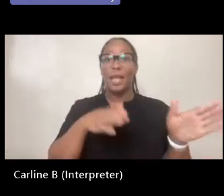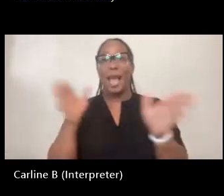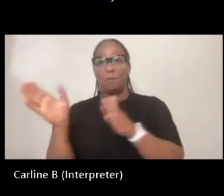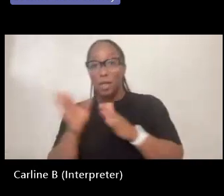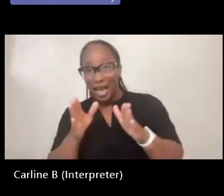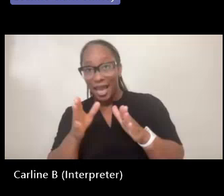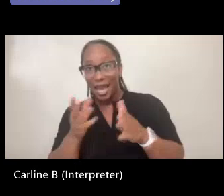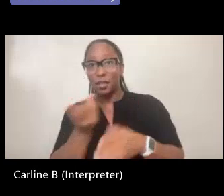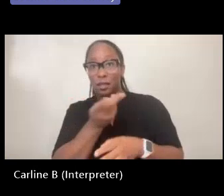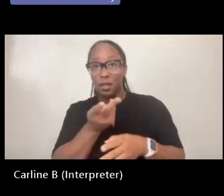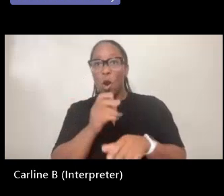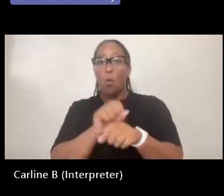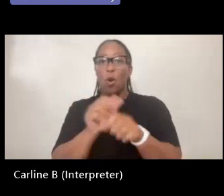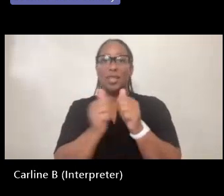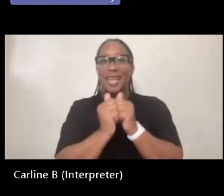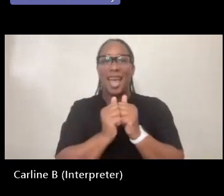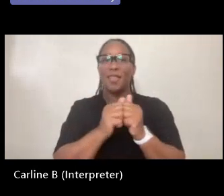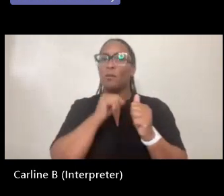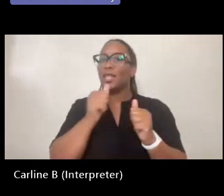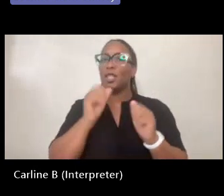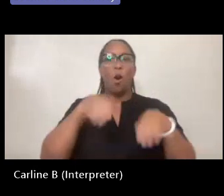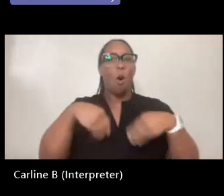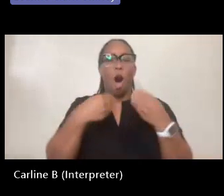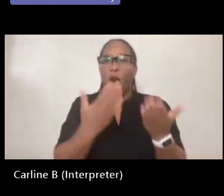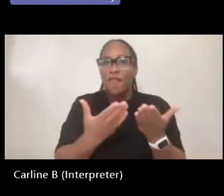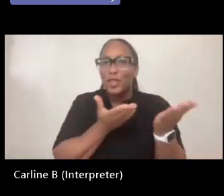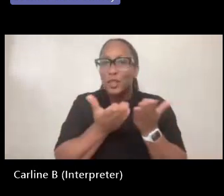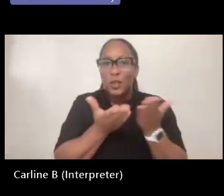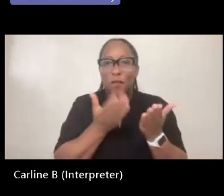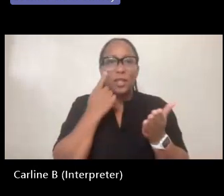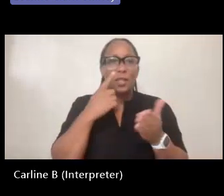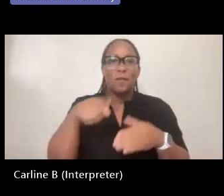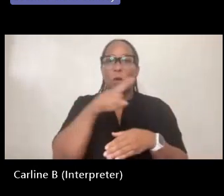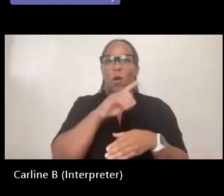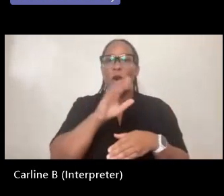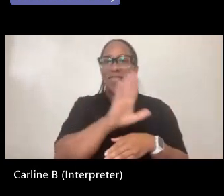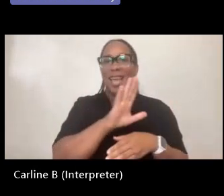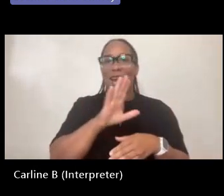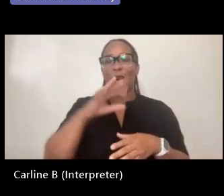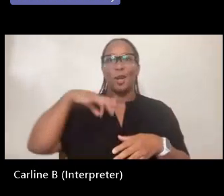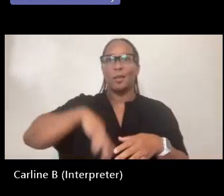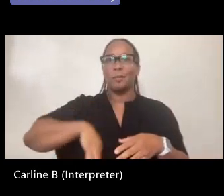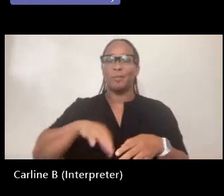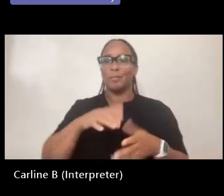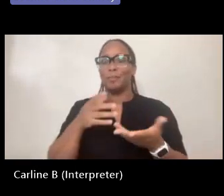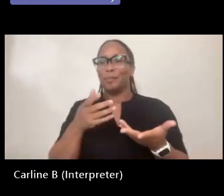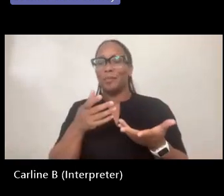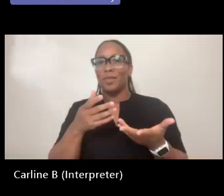Work with who don't currently offer such services to their their beneficiaries, and many of them do not.